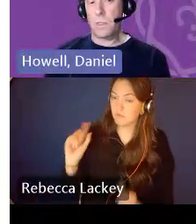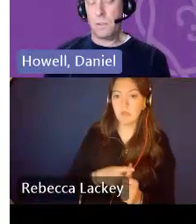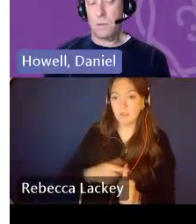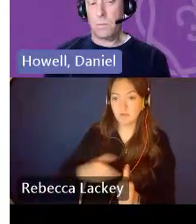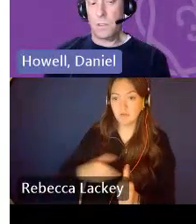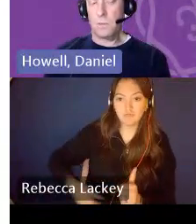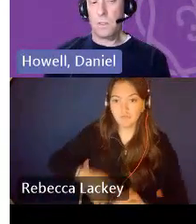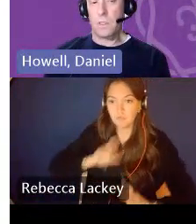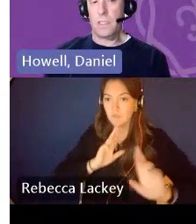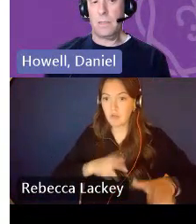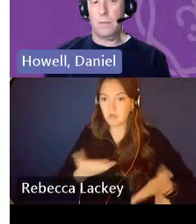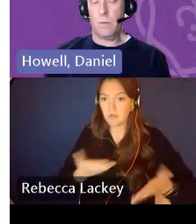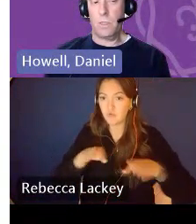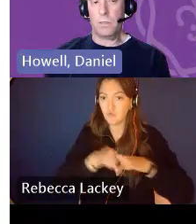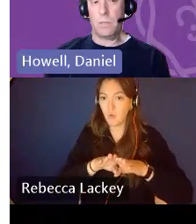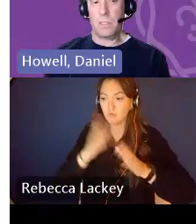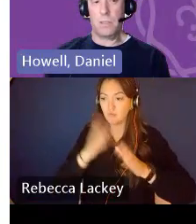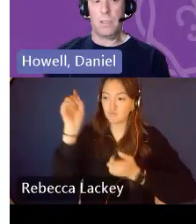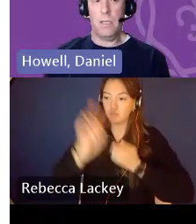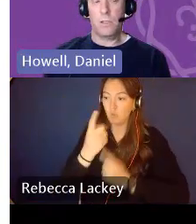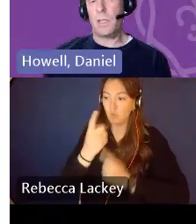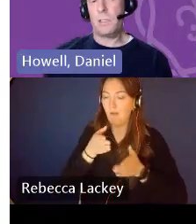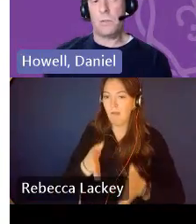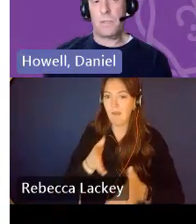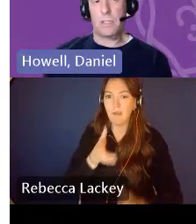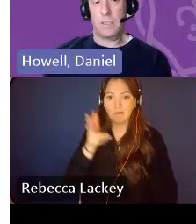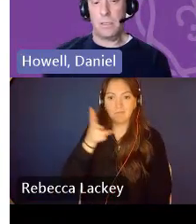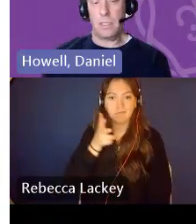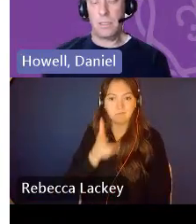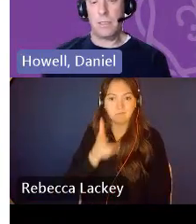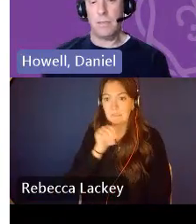when we closed the bridge to one lane was basically try not to affect the intersection